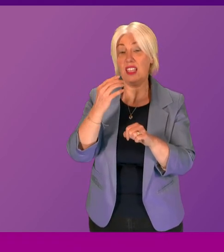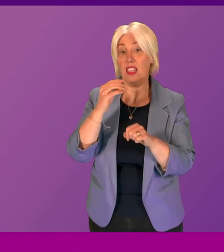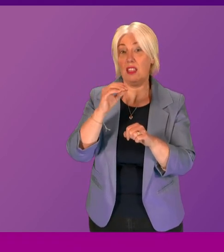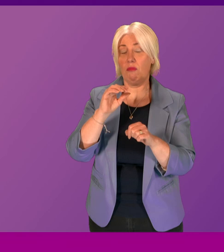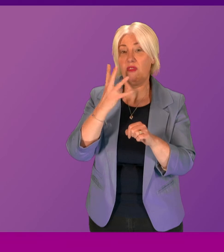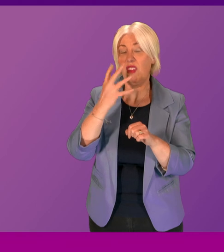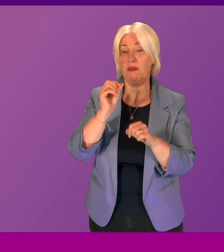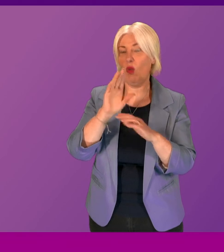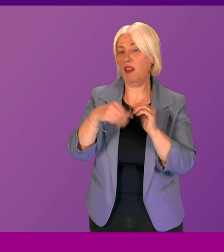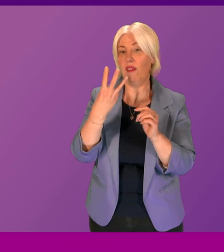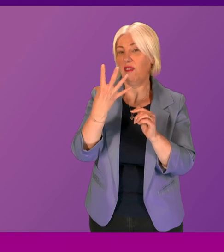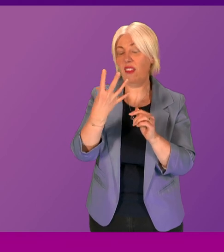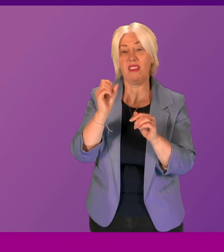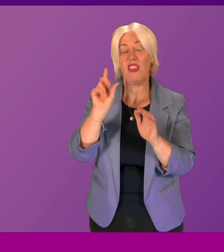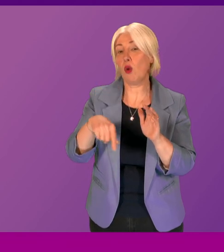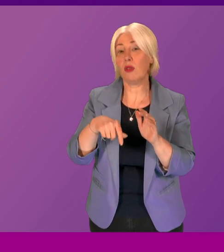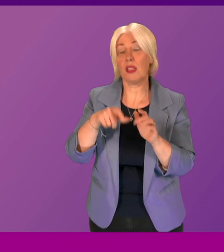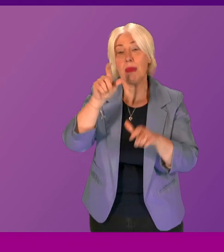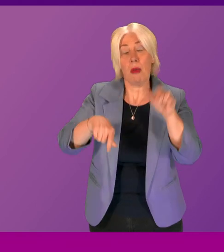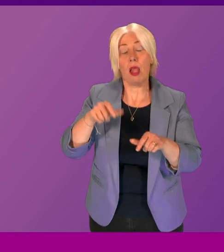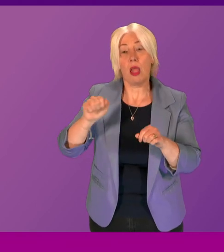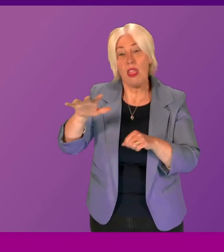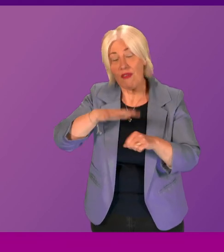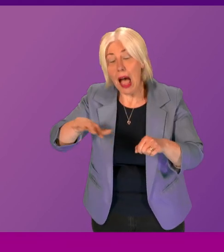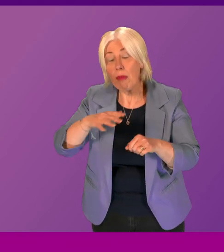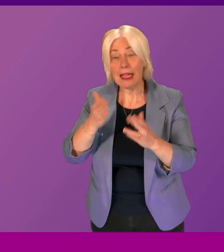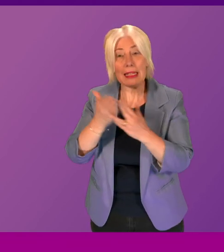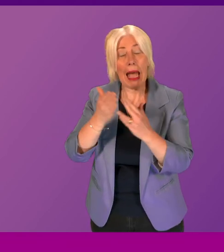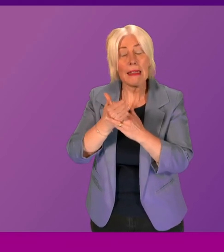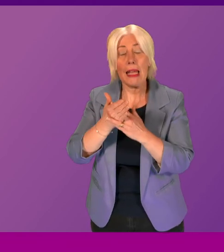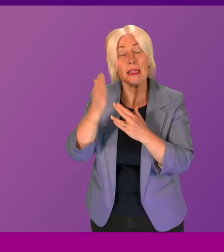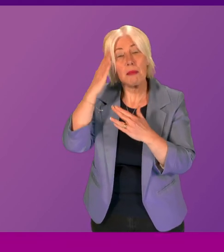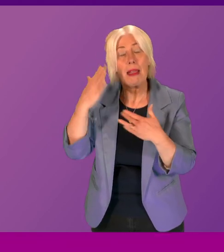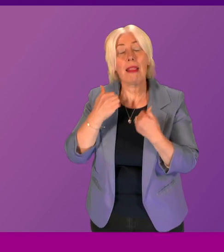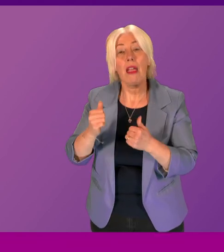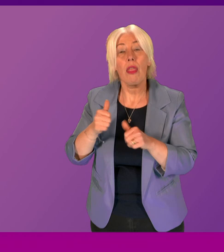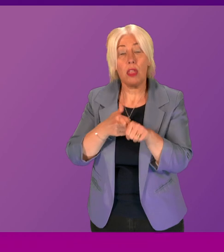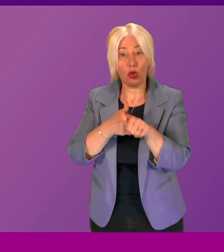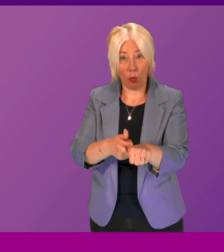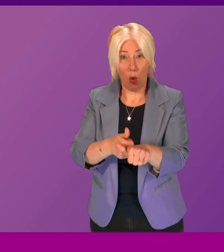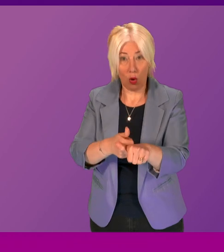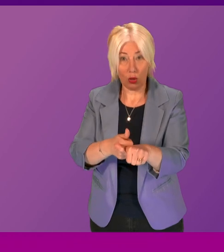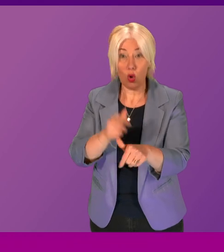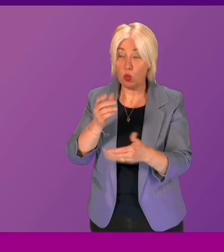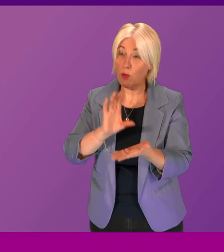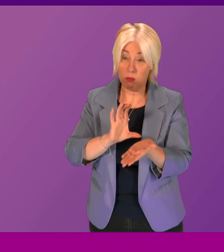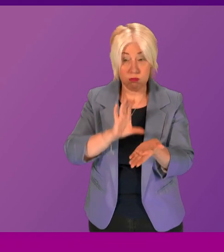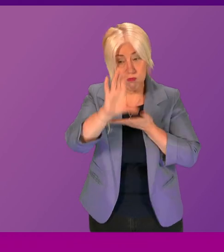families accessed such support in the first half of 2023. We will continue to invest in our NHS, through our record investment of more than £19.5